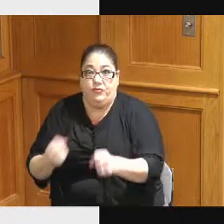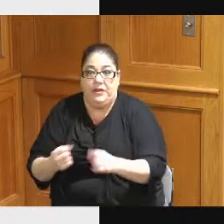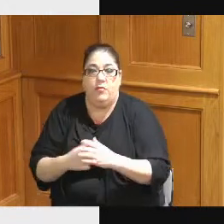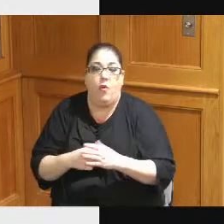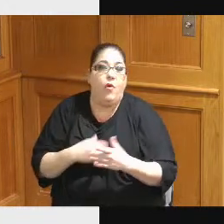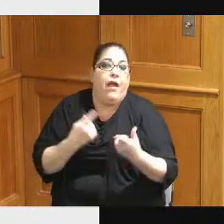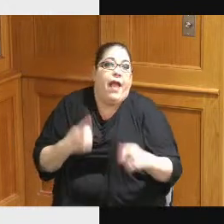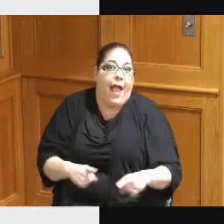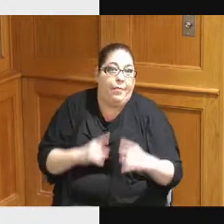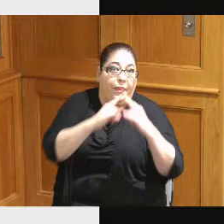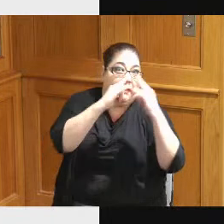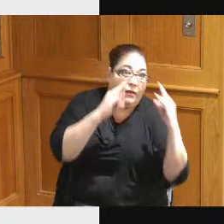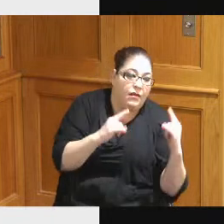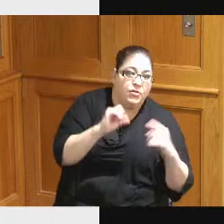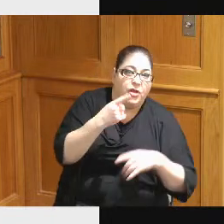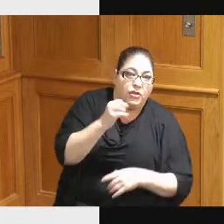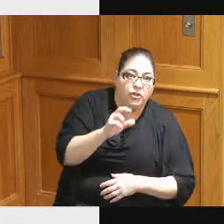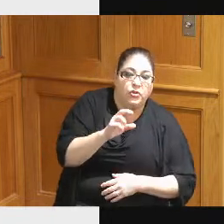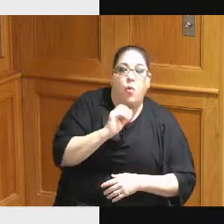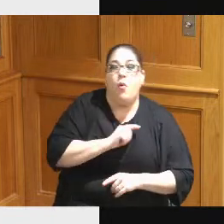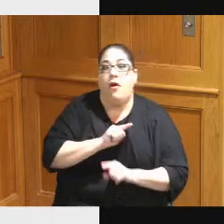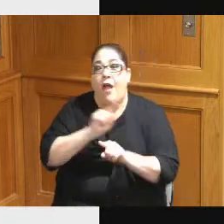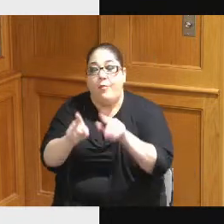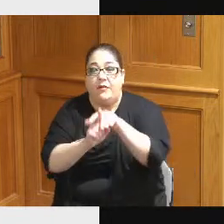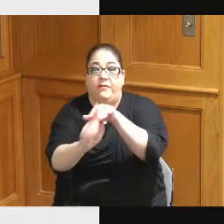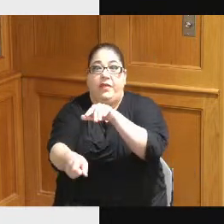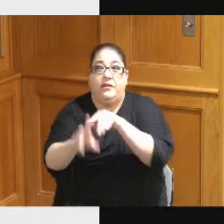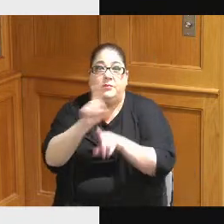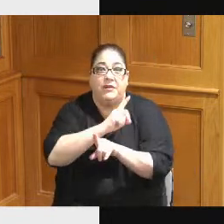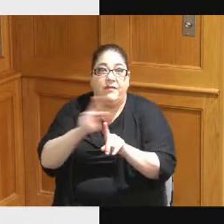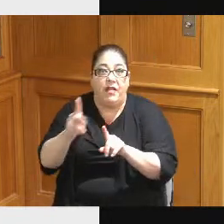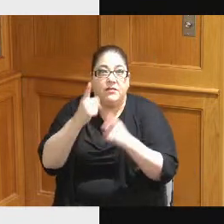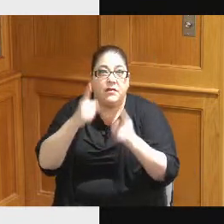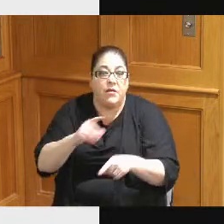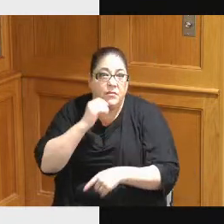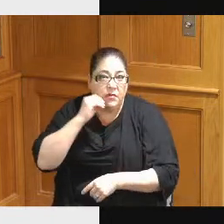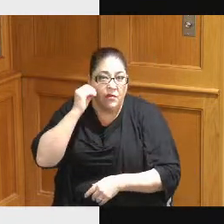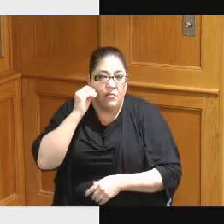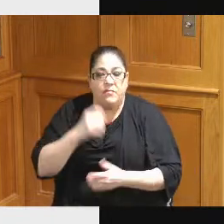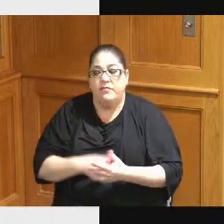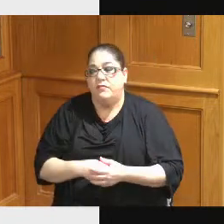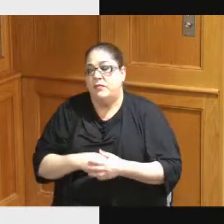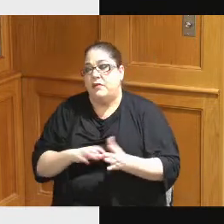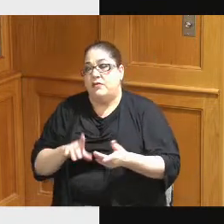fleeing domestic violence then you're considered homeless we have four street outreach partner